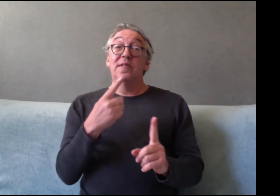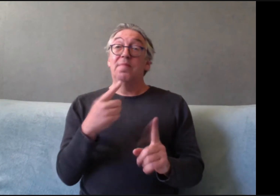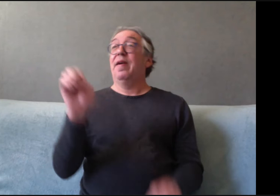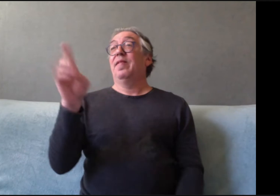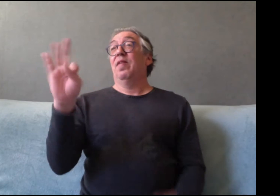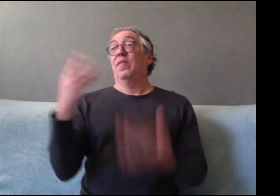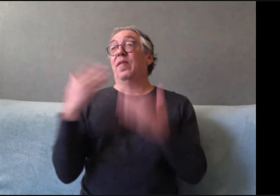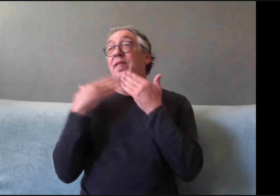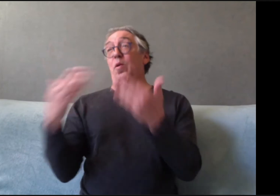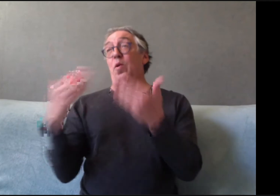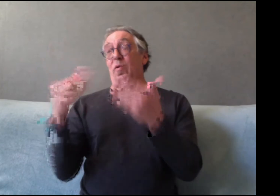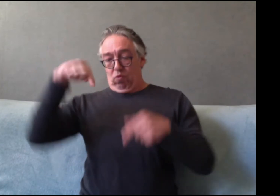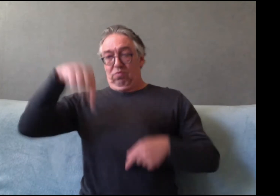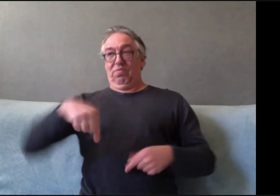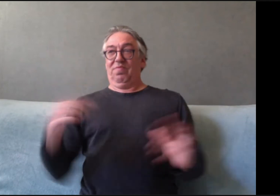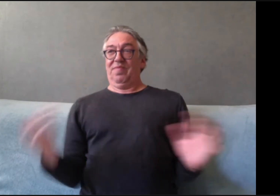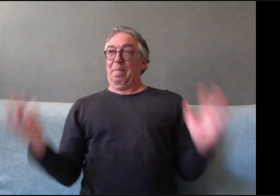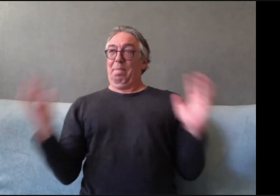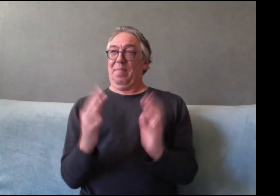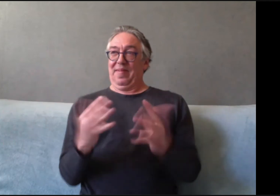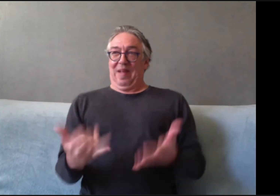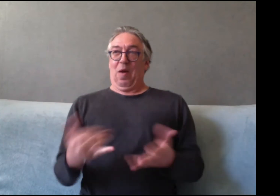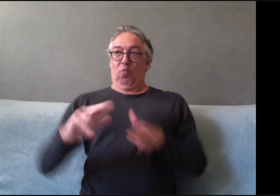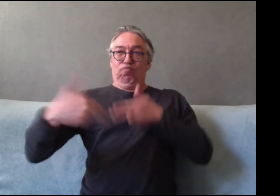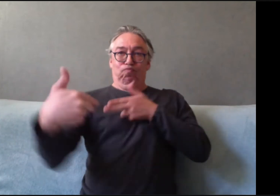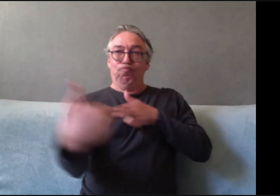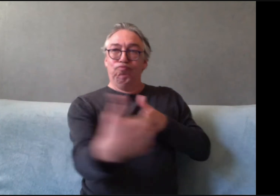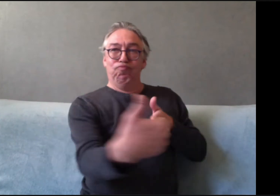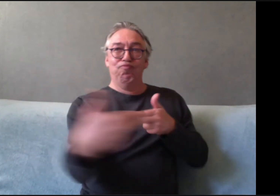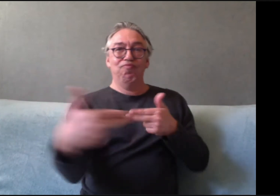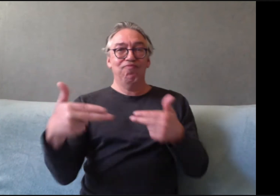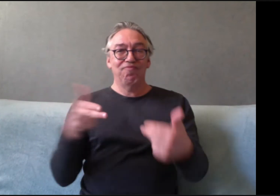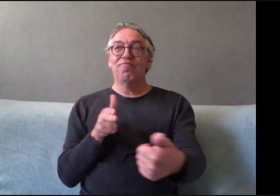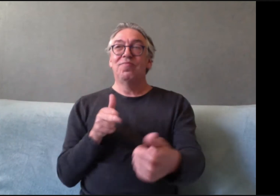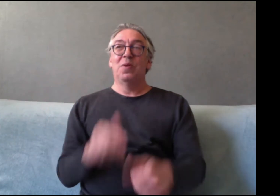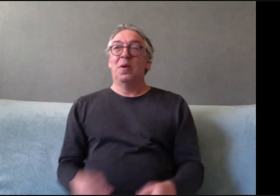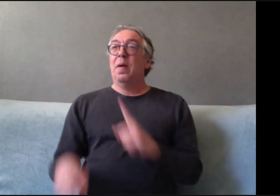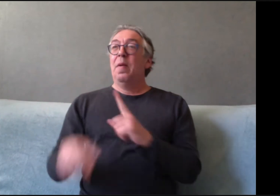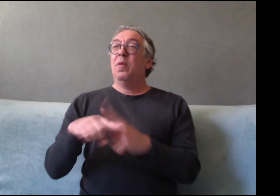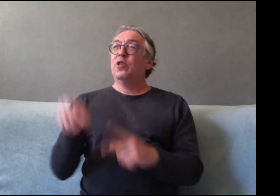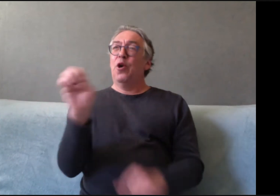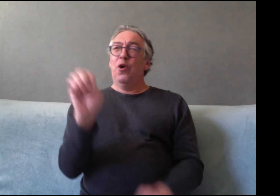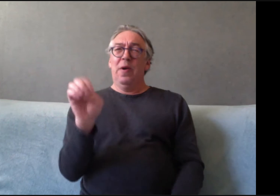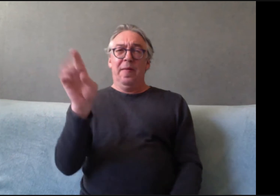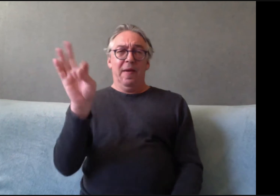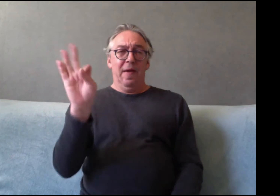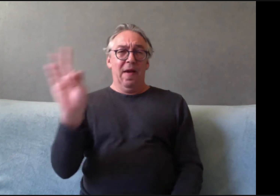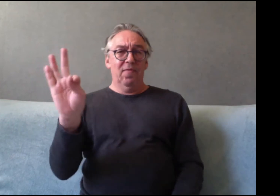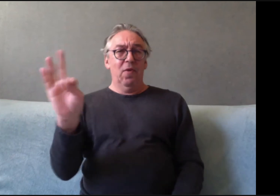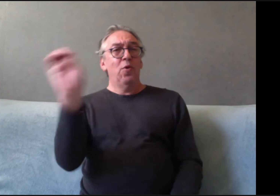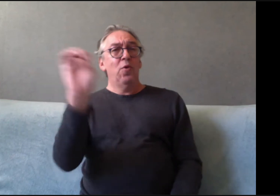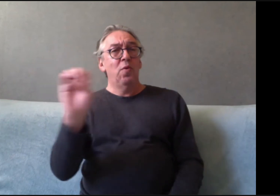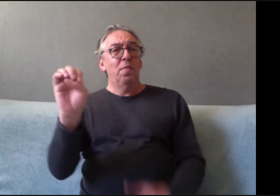And also for everything the European Disability movement is currently doing